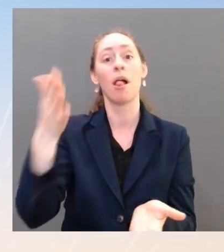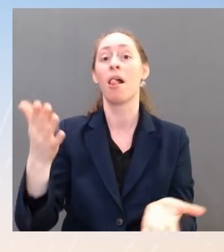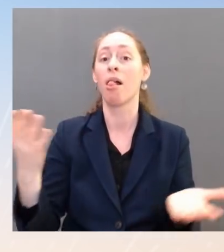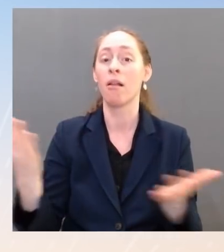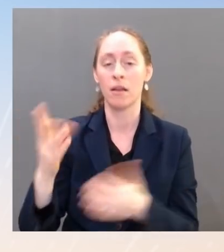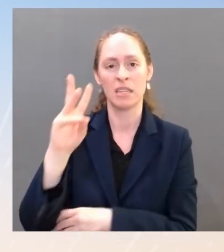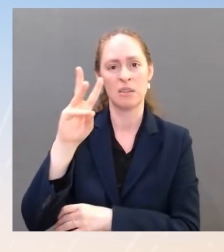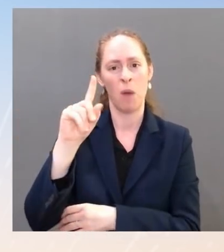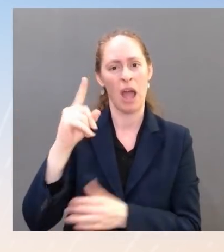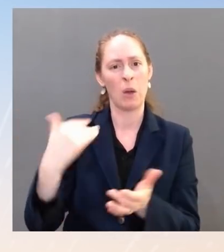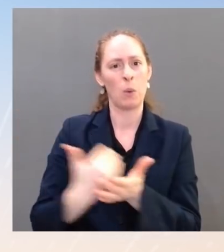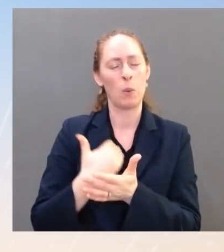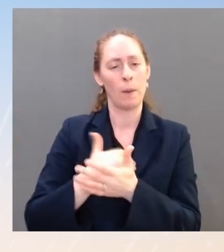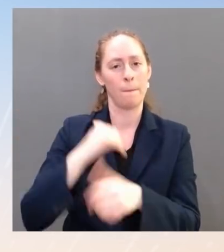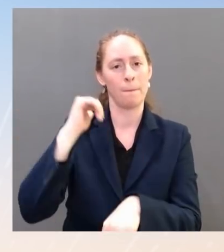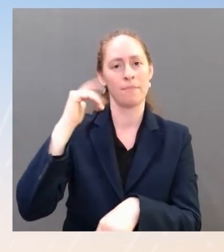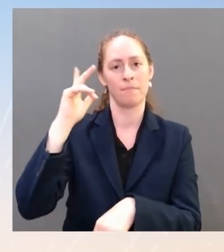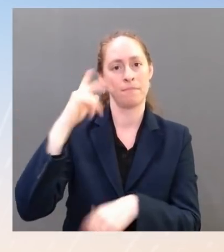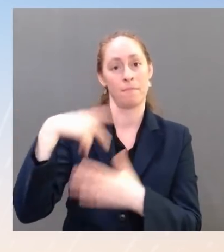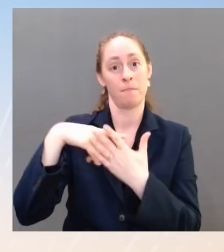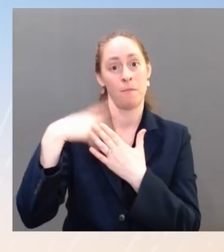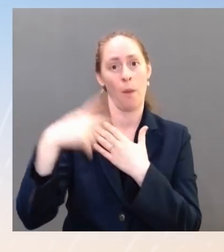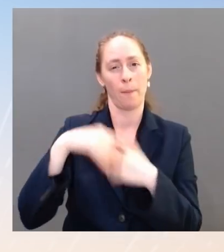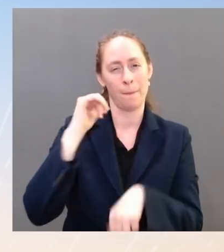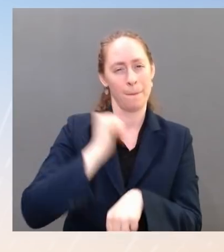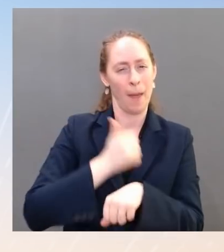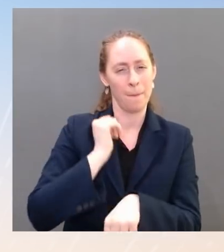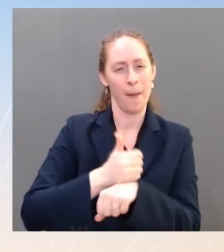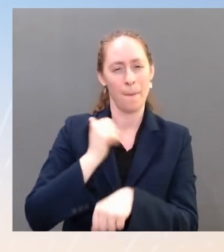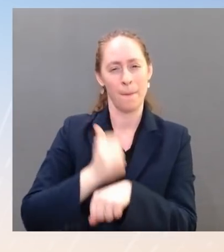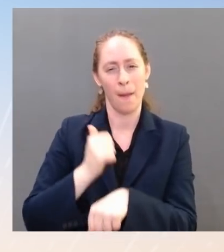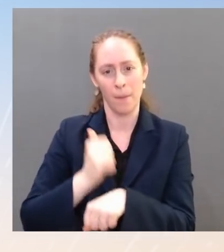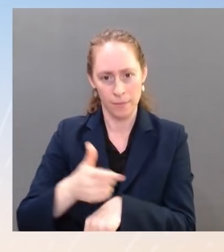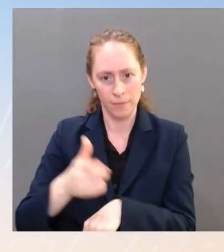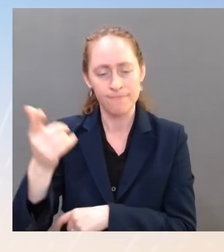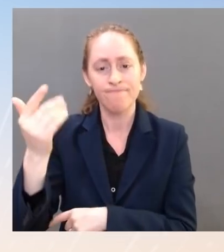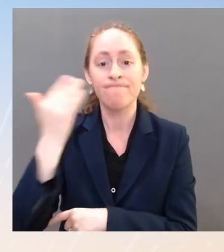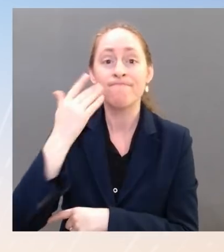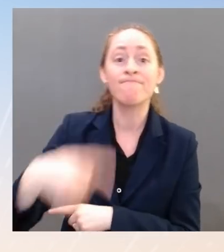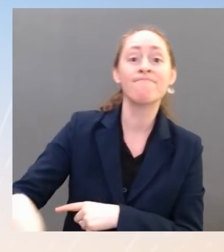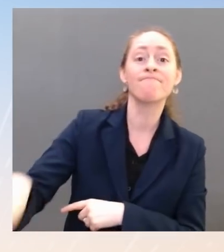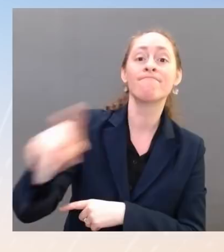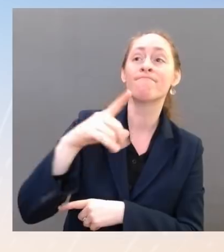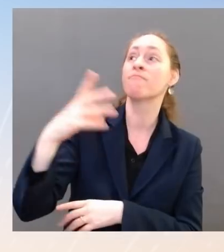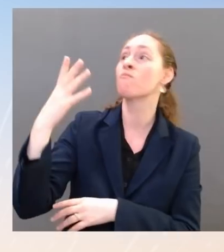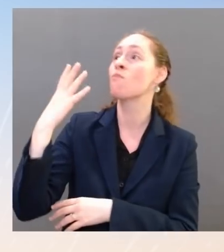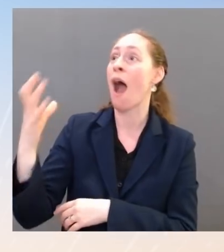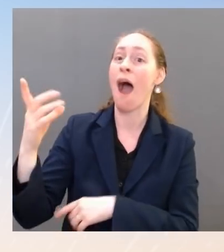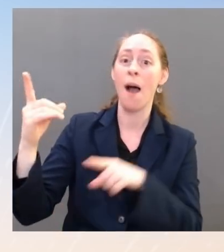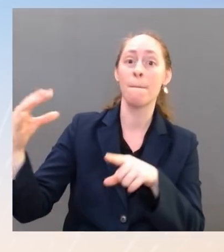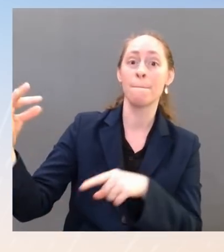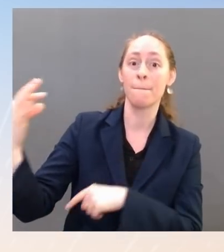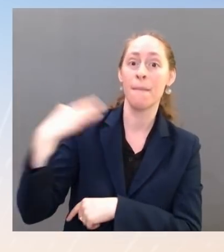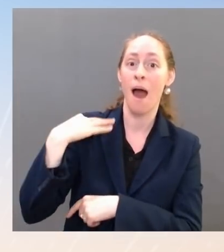is competitively based, however we have been. And so therefore, we require a lot of input from stakeholders around the country.